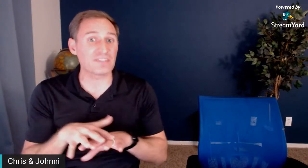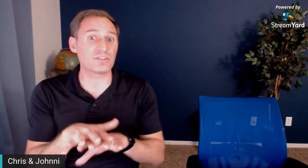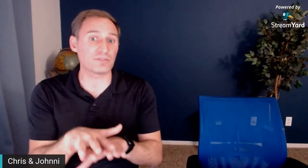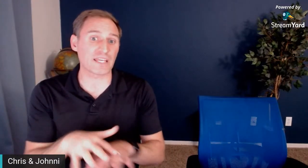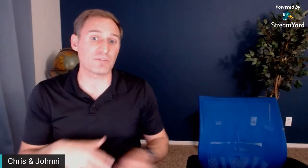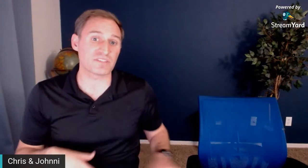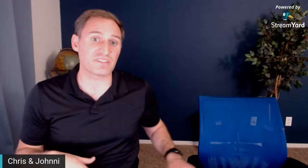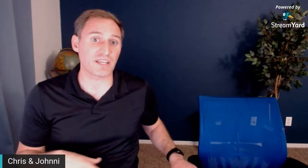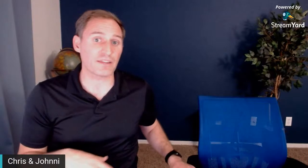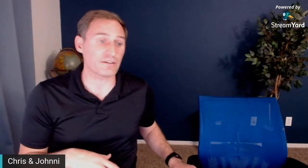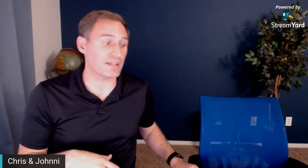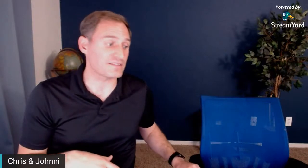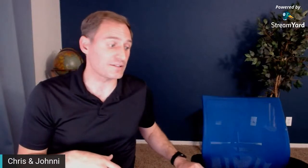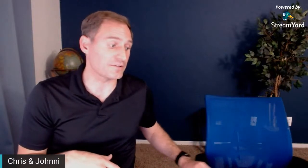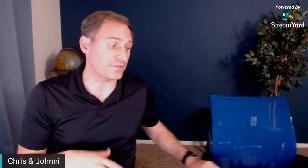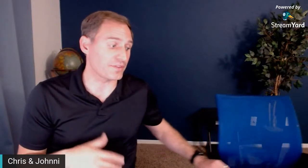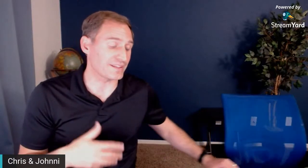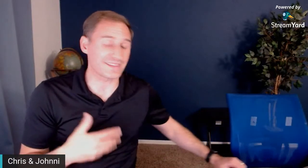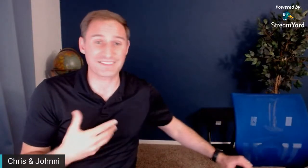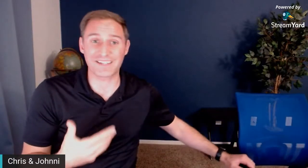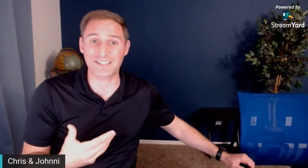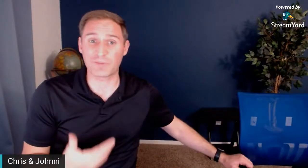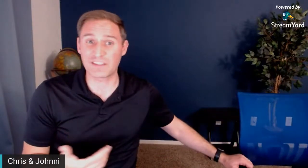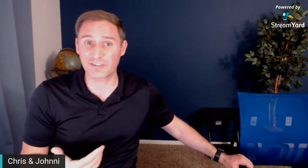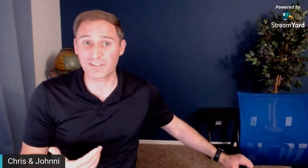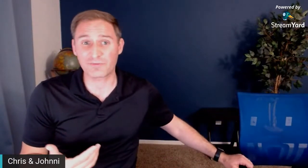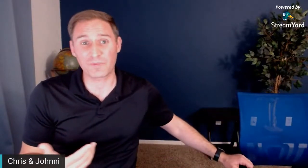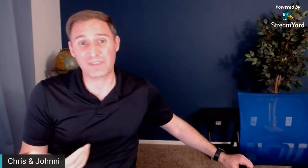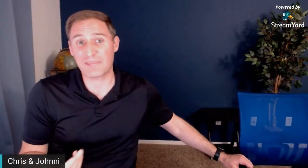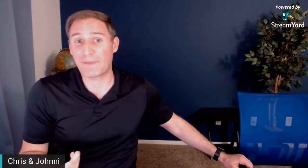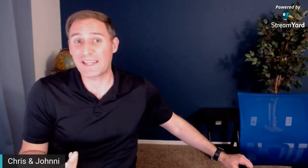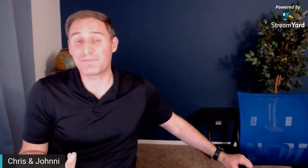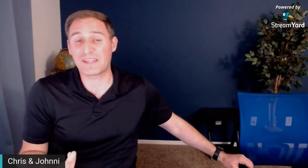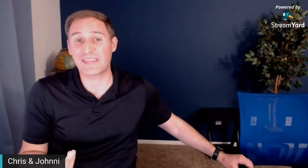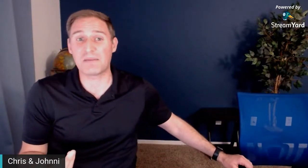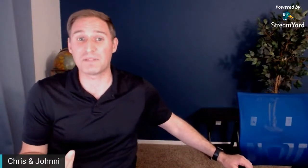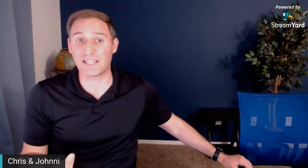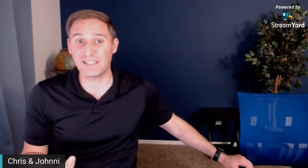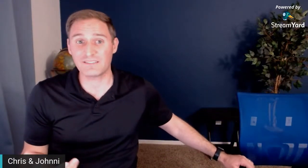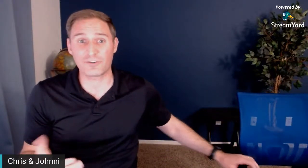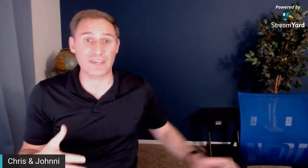two languages together and so the signs that we learned they might have been that blend or they